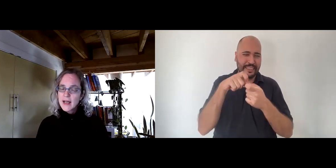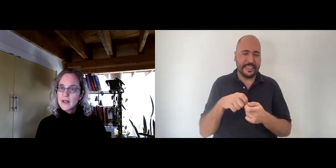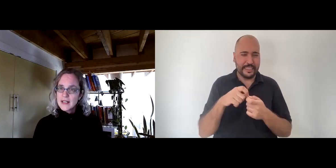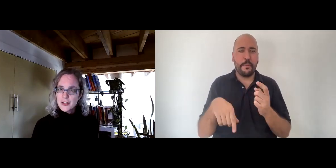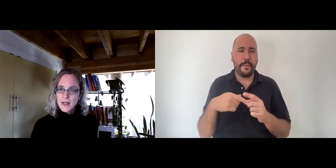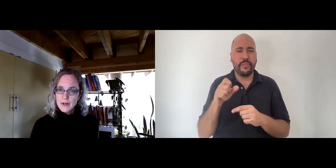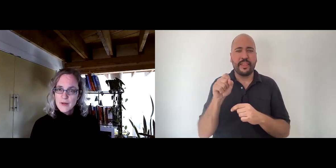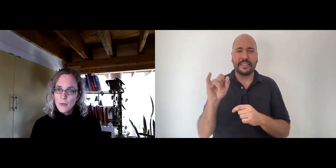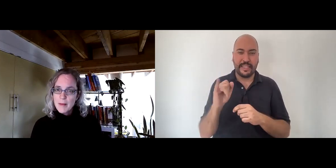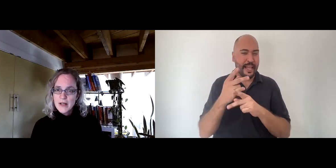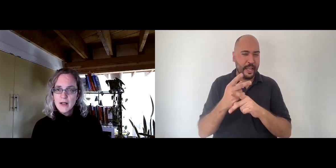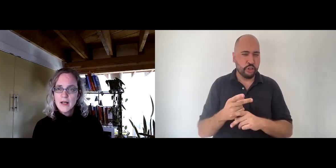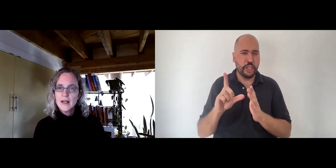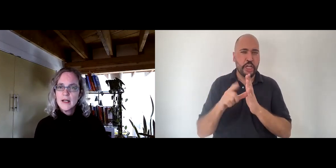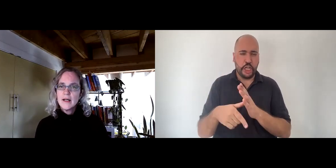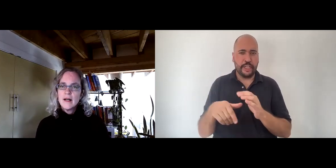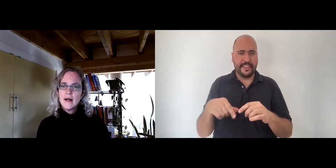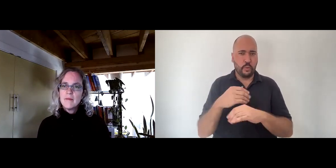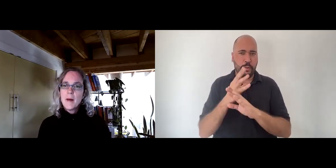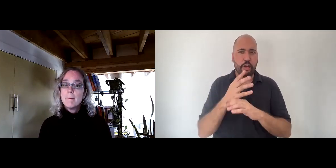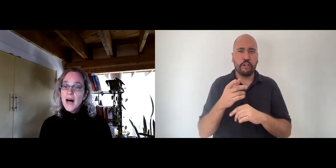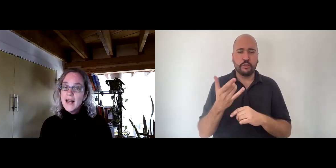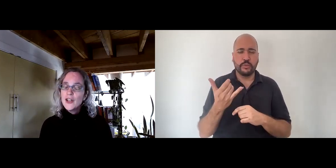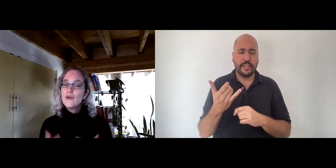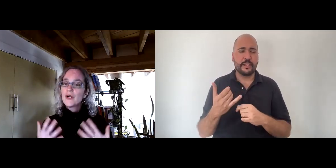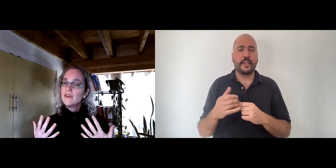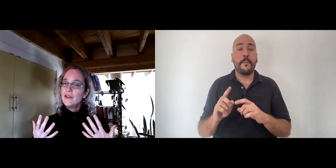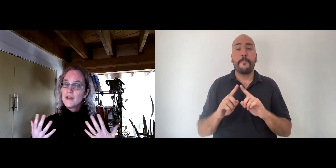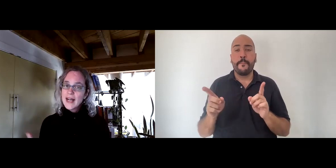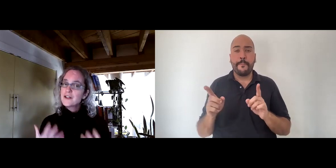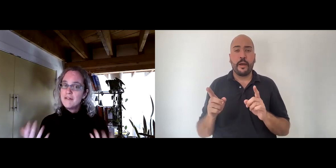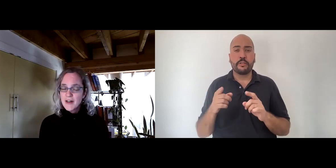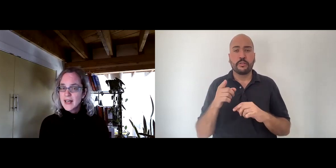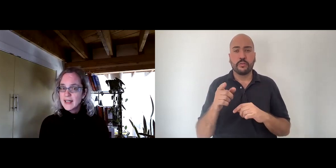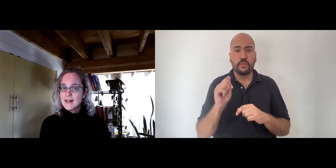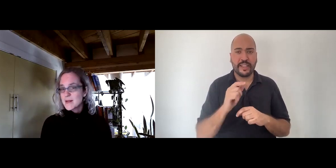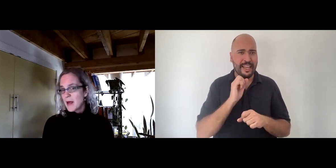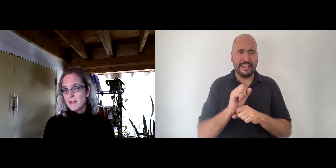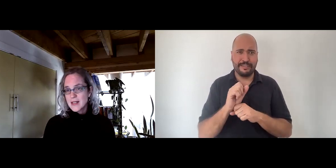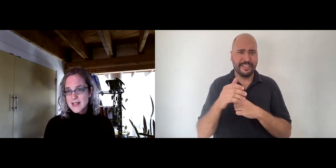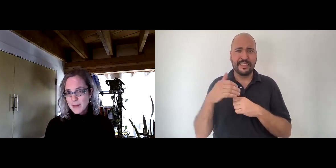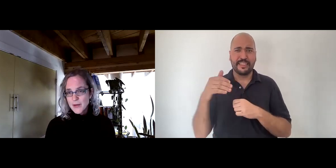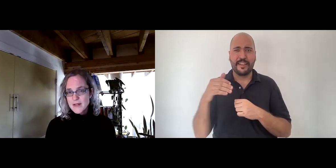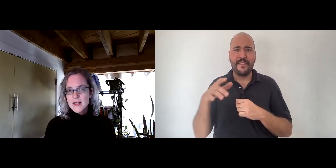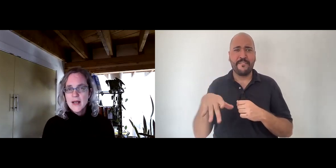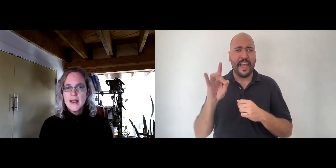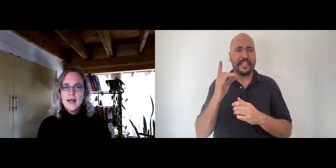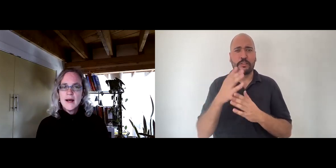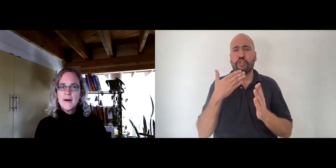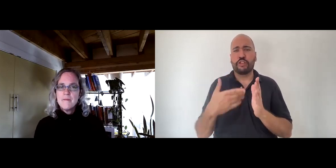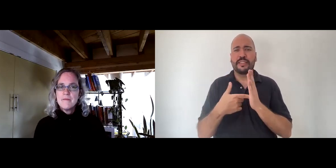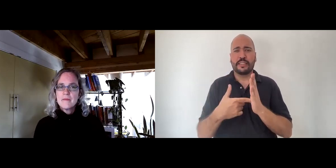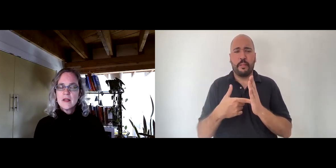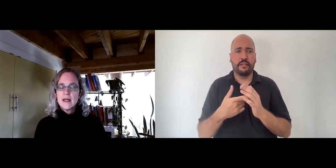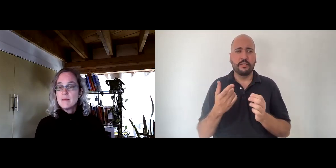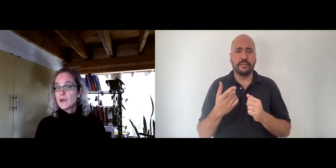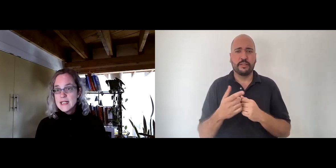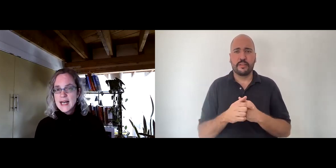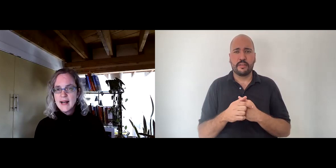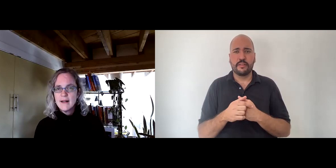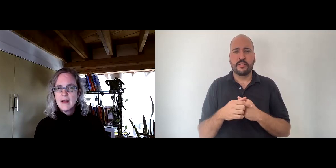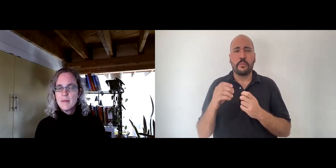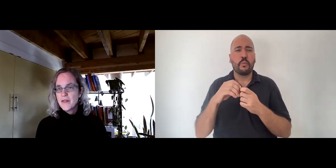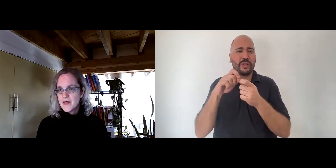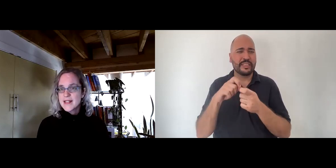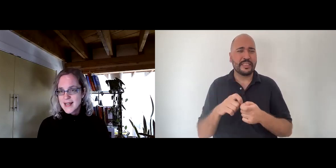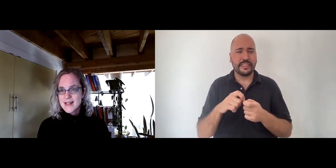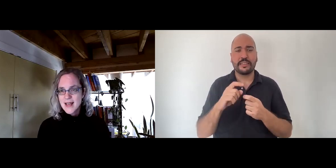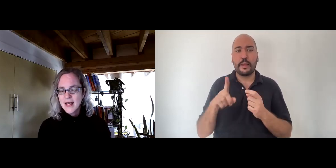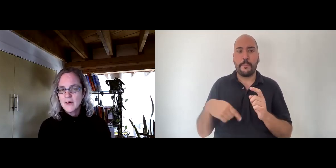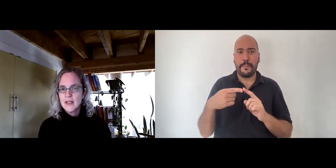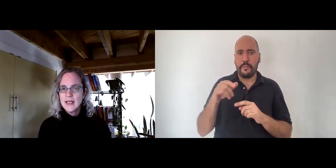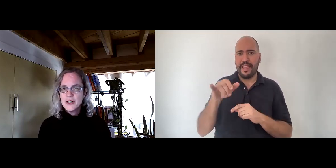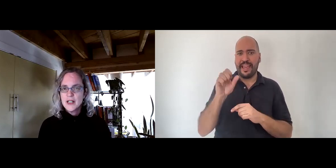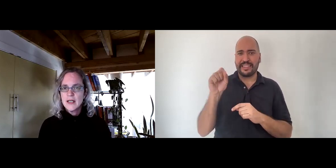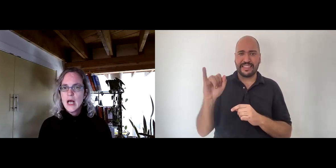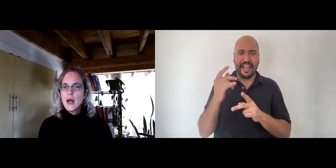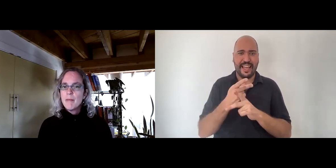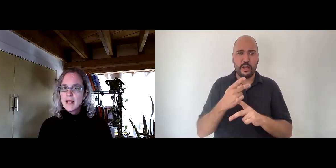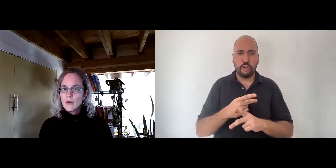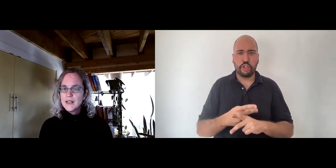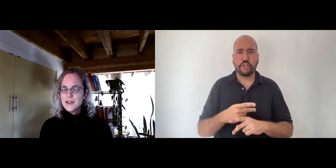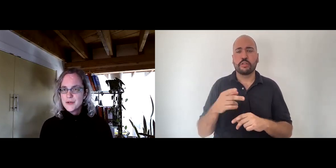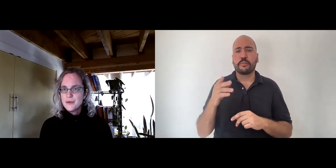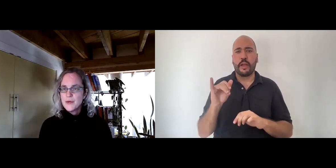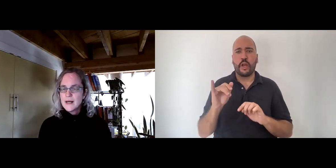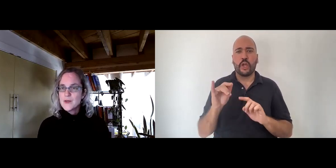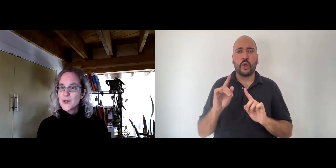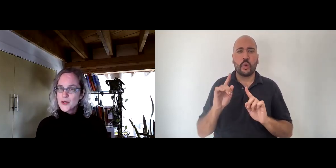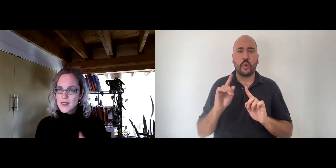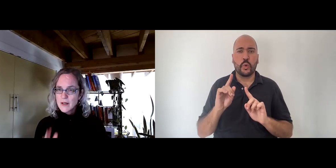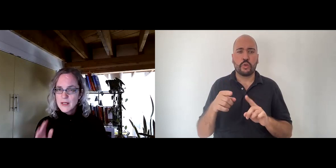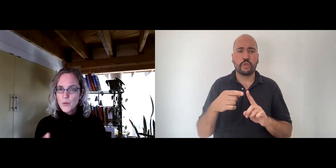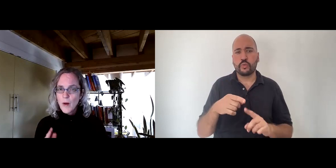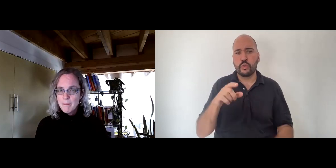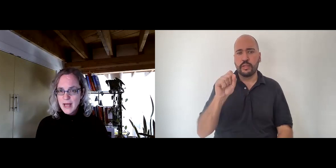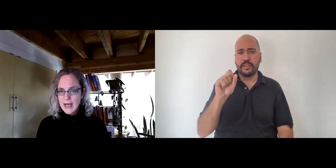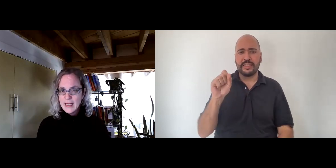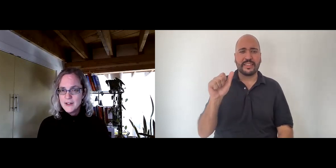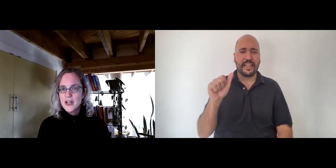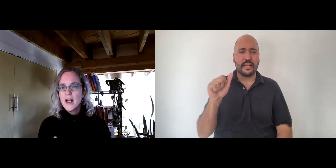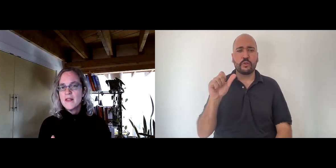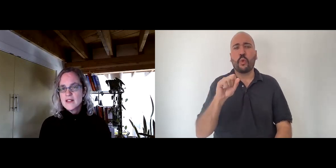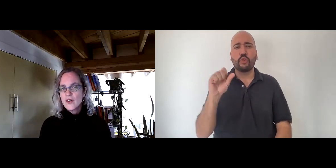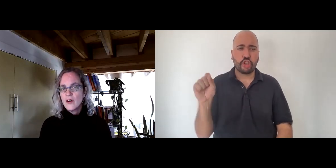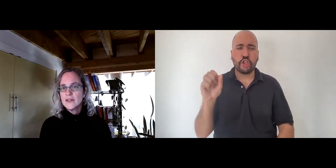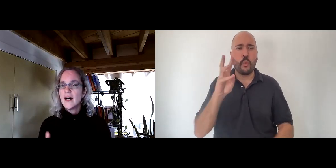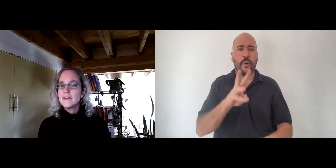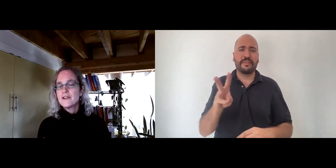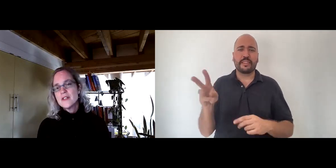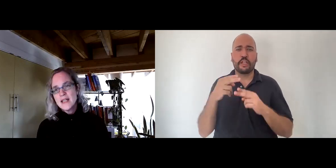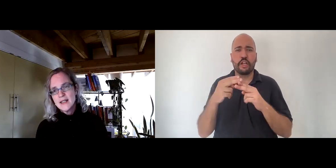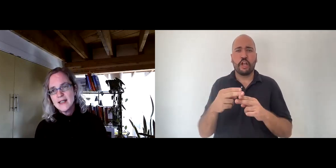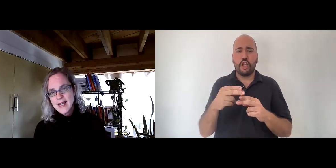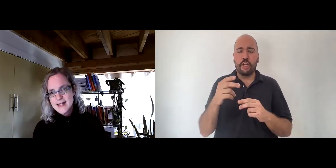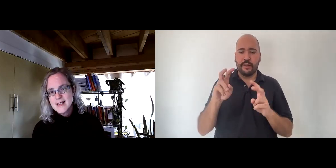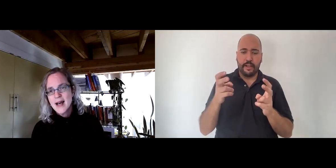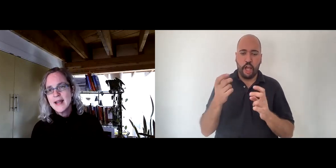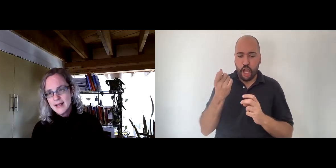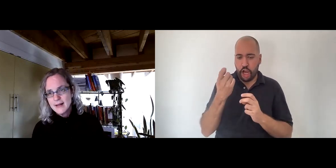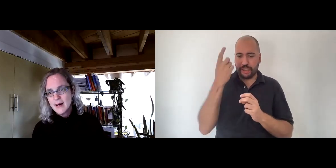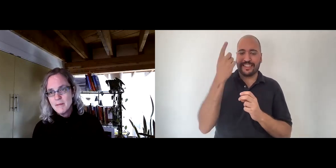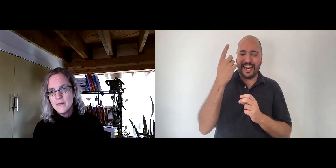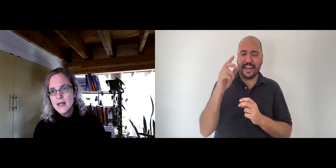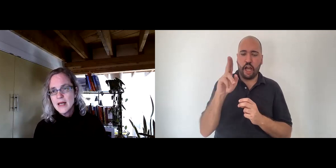But you can actually find some helpful examples and more detail about this SSI calculation by going to Social Security's web page that's called Understanding SSI Income.